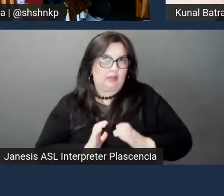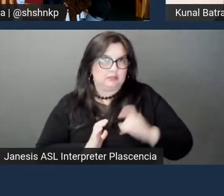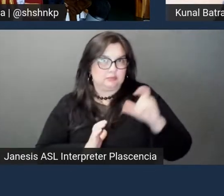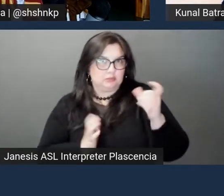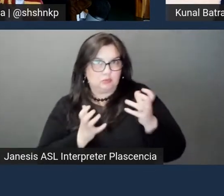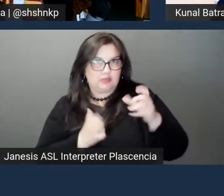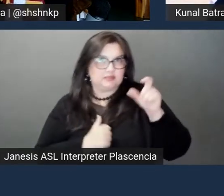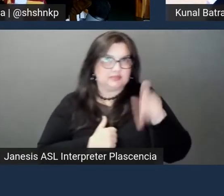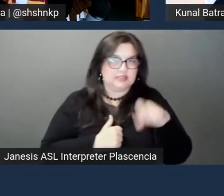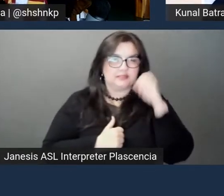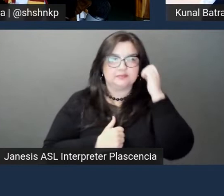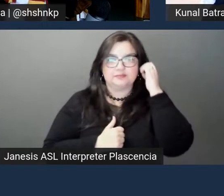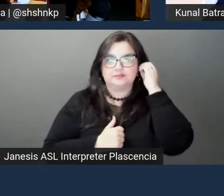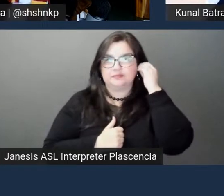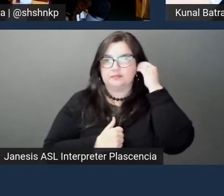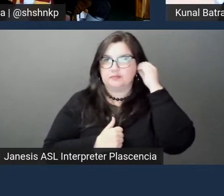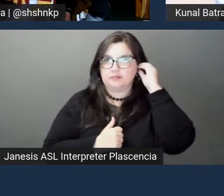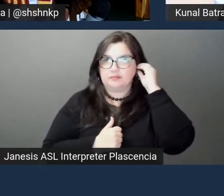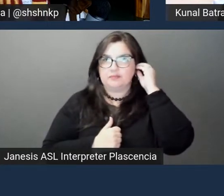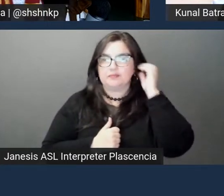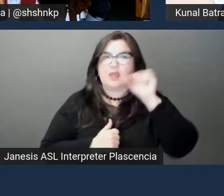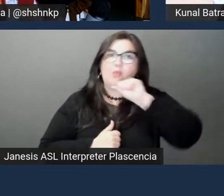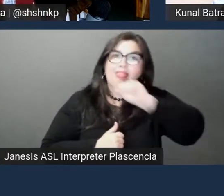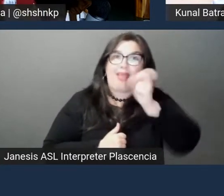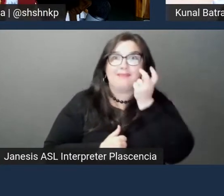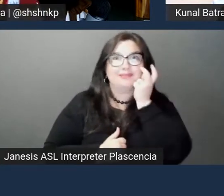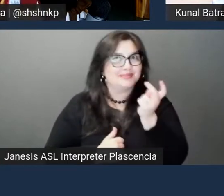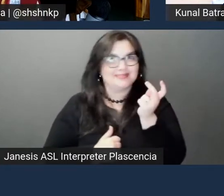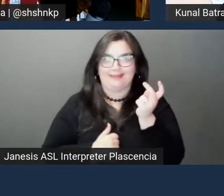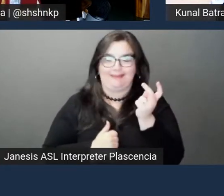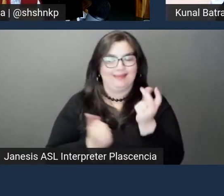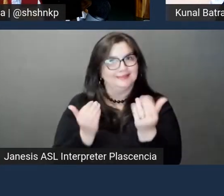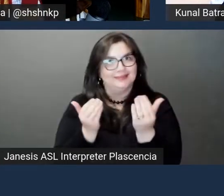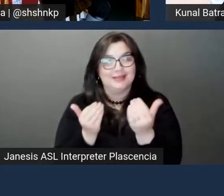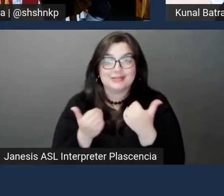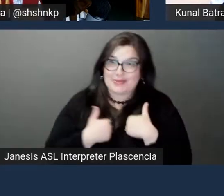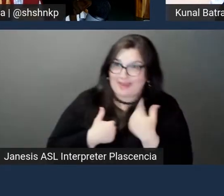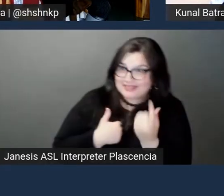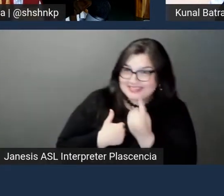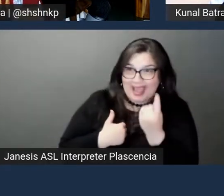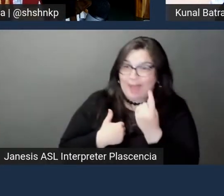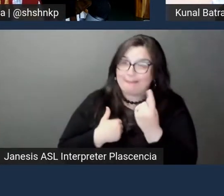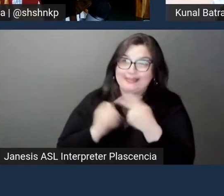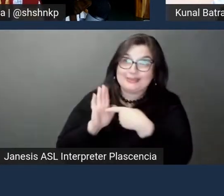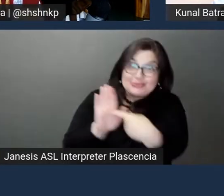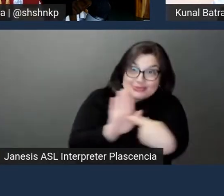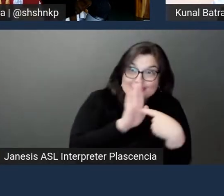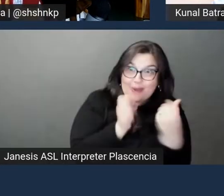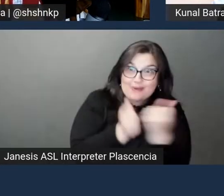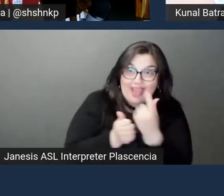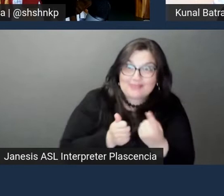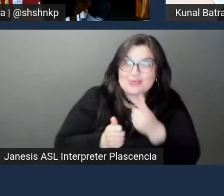Oh, I would love to see this in play. Do we have a way where we can show everyone who's watching, how this works? Absolutely. That's why we are here.